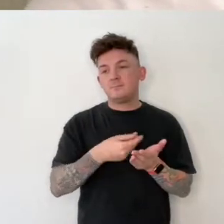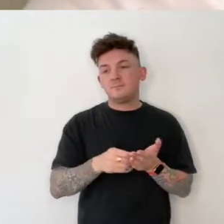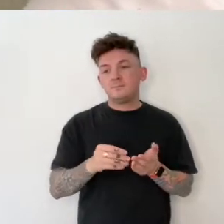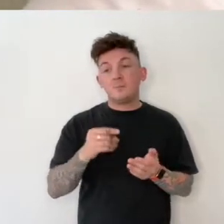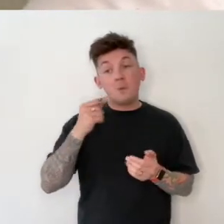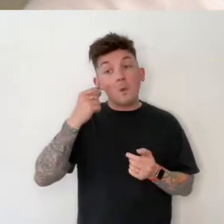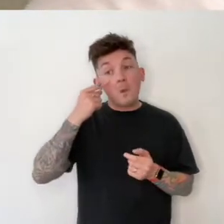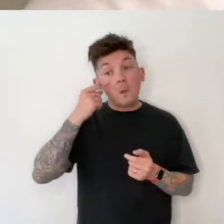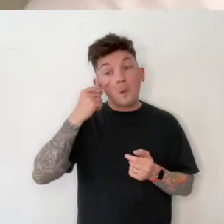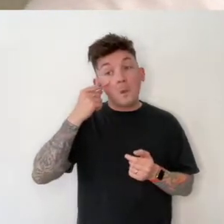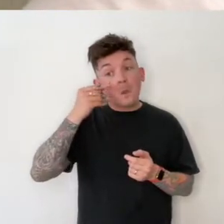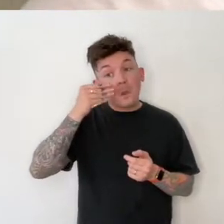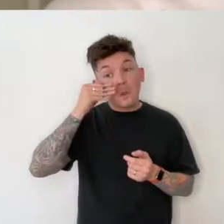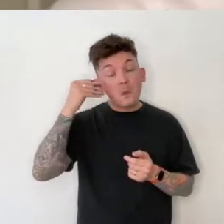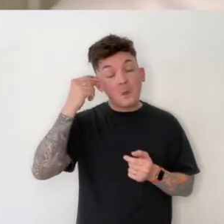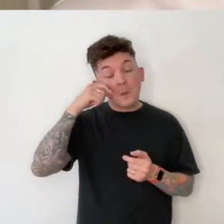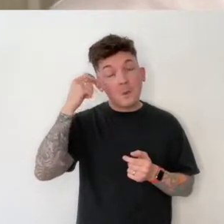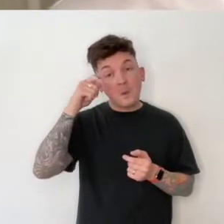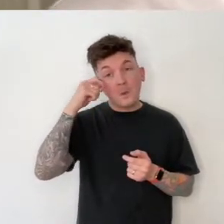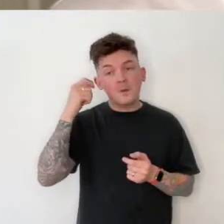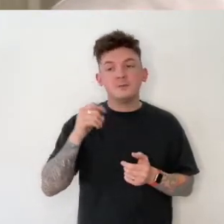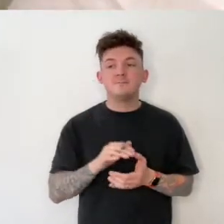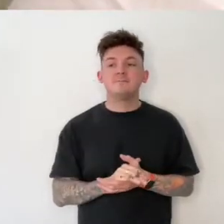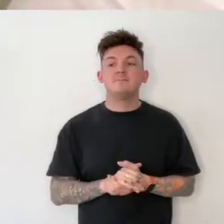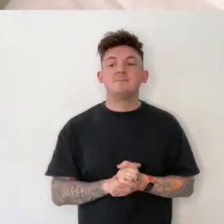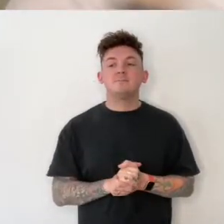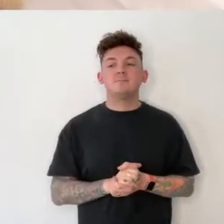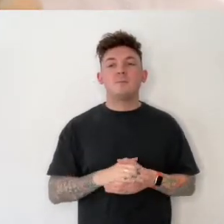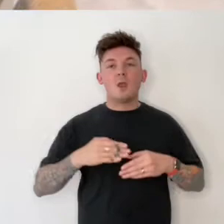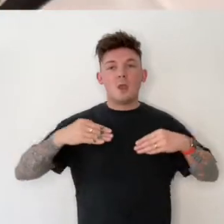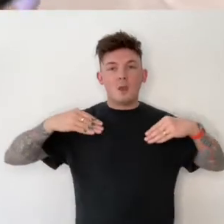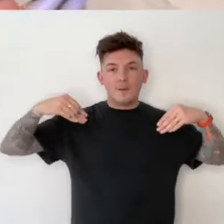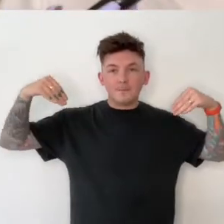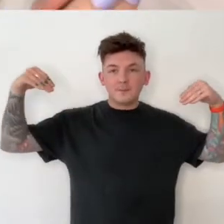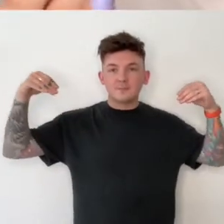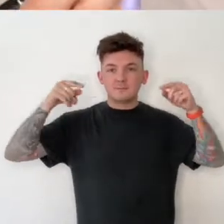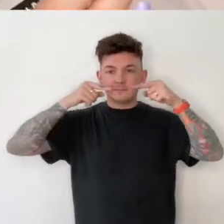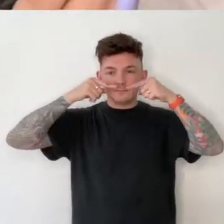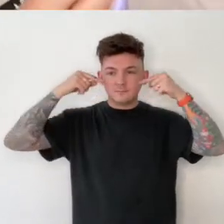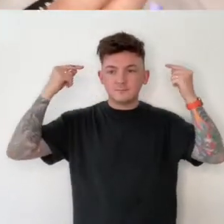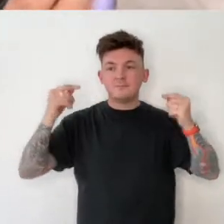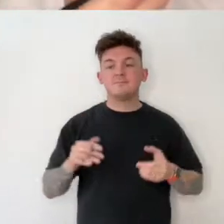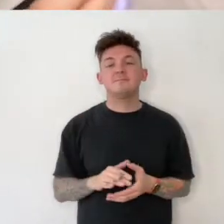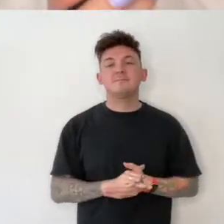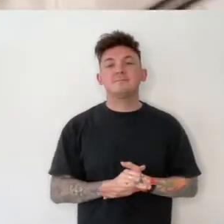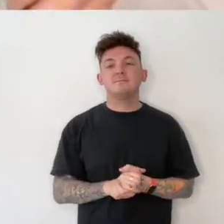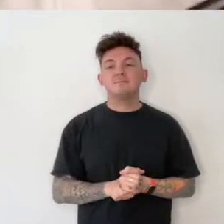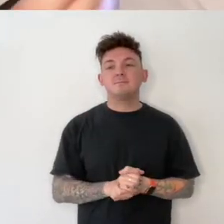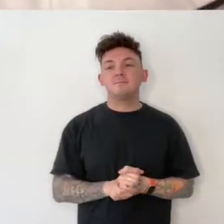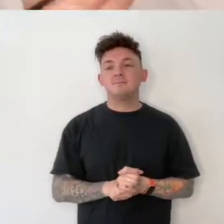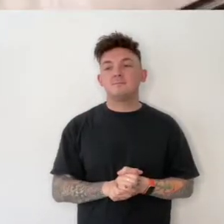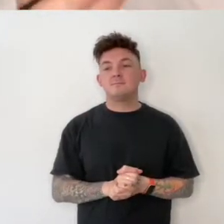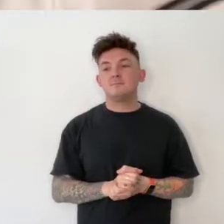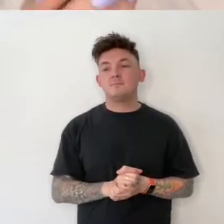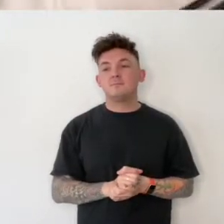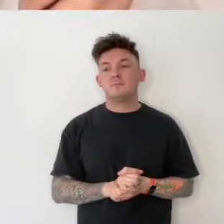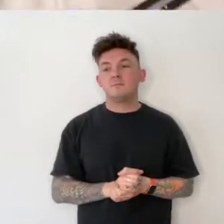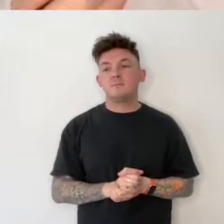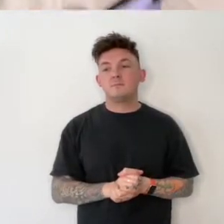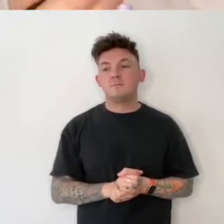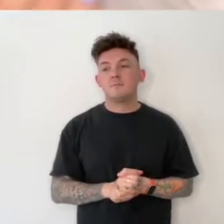just going to illuminate, going upwards to try and uplift the eyes then i will also put